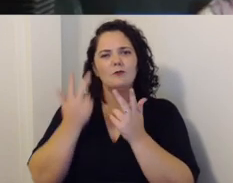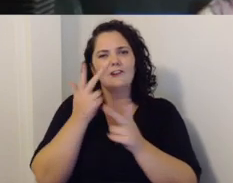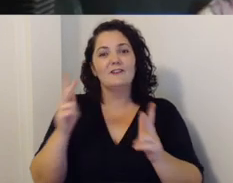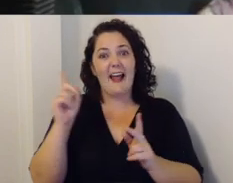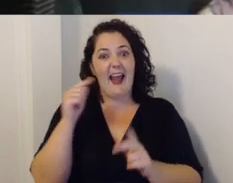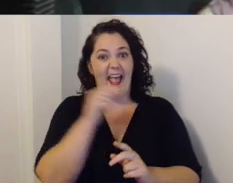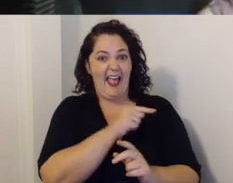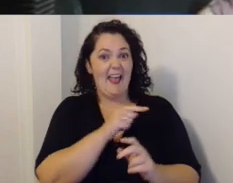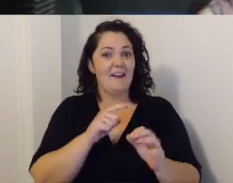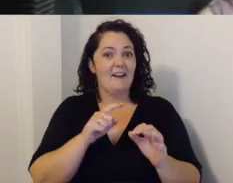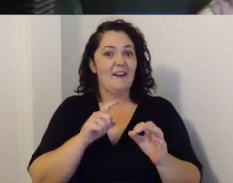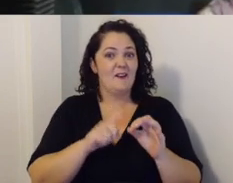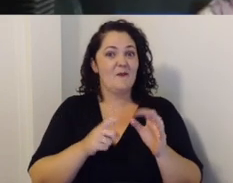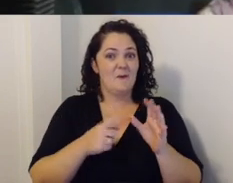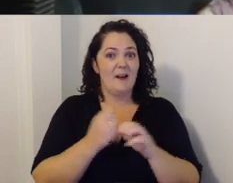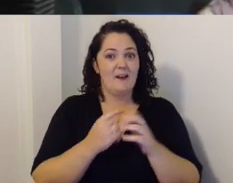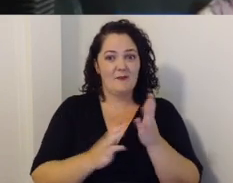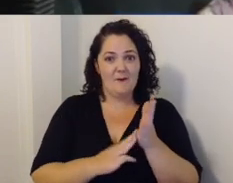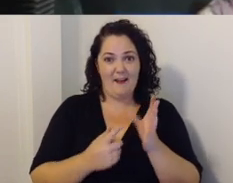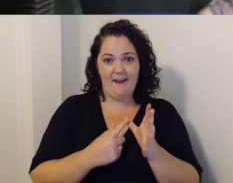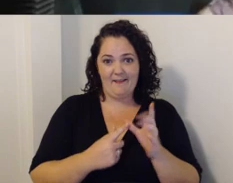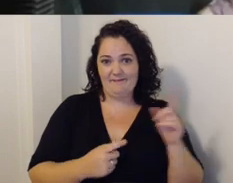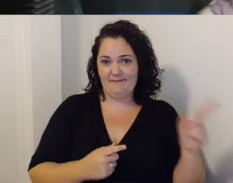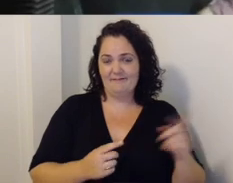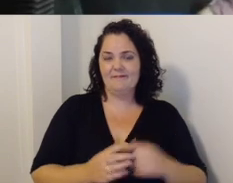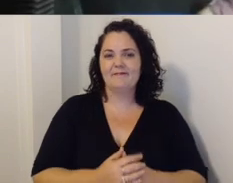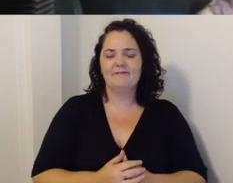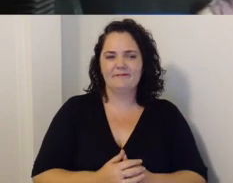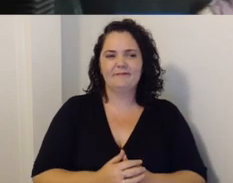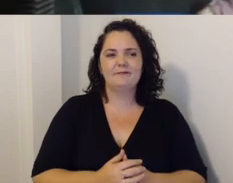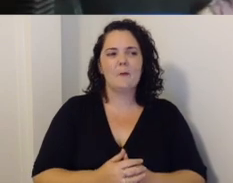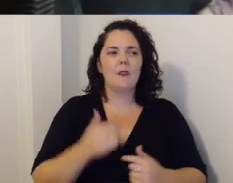Art here in Brisbane and what we're going to be doing this evening is we're going to be extending